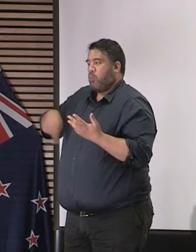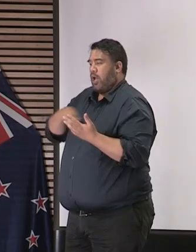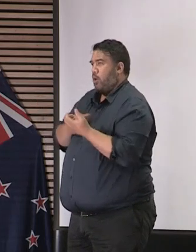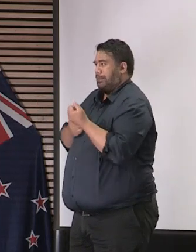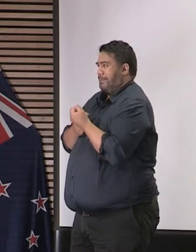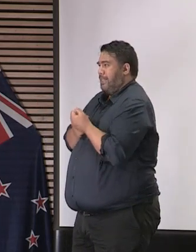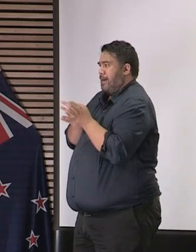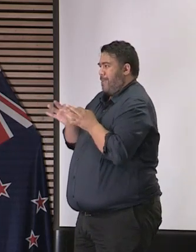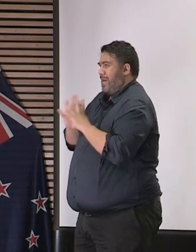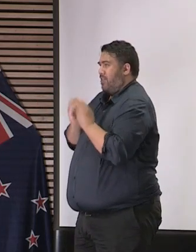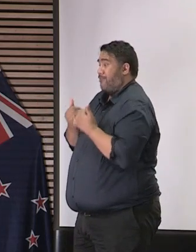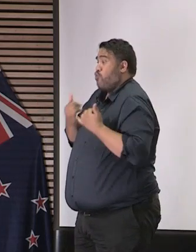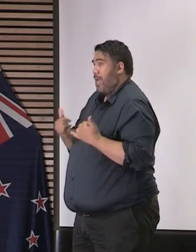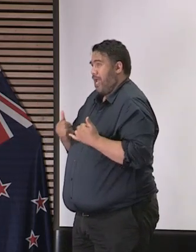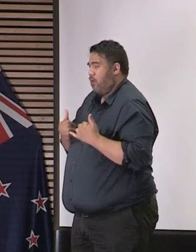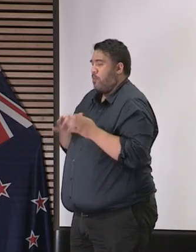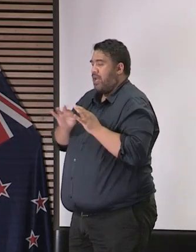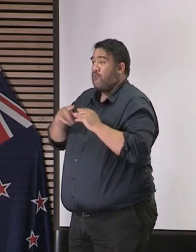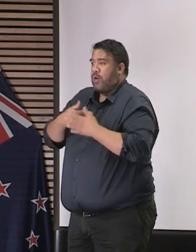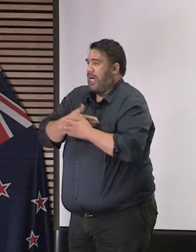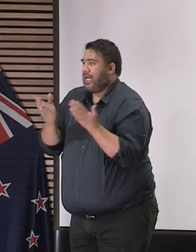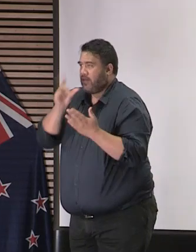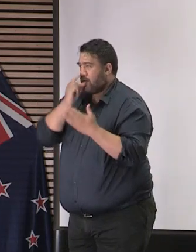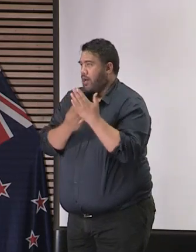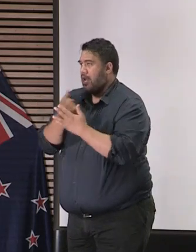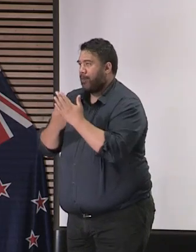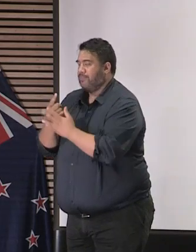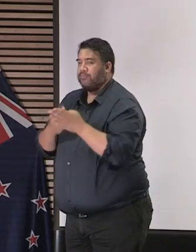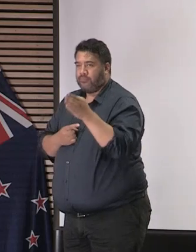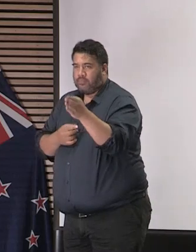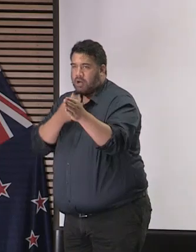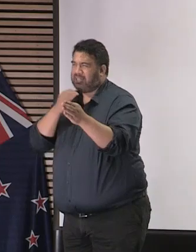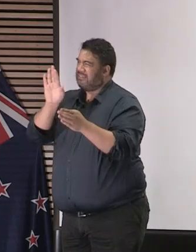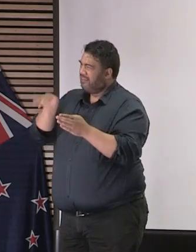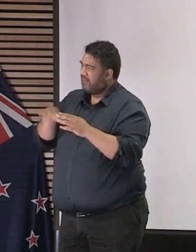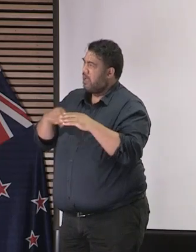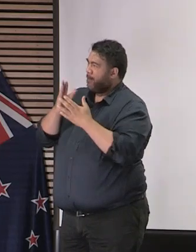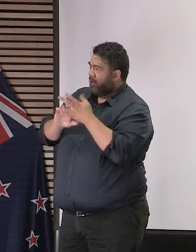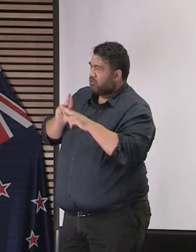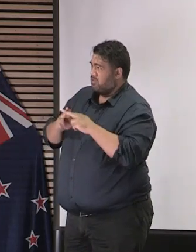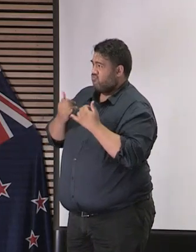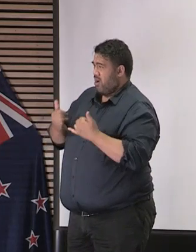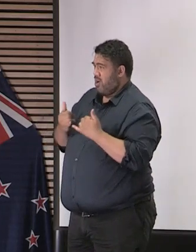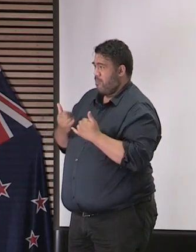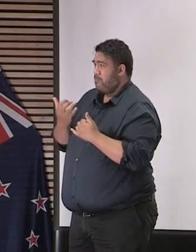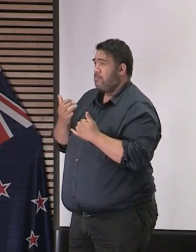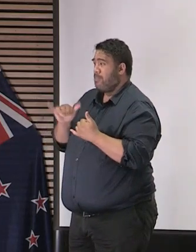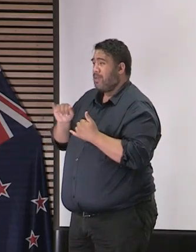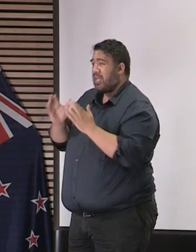environment as soon as we can but I can't put a fixed time frame on that. That is why we are putting all this emphasis